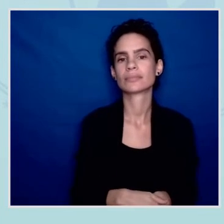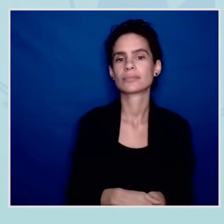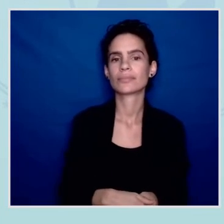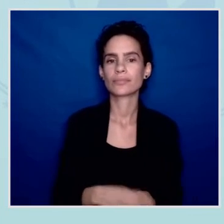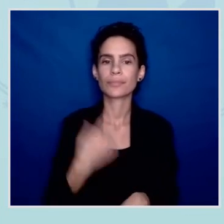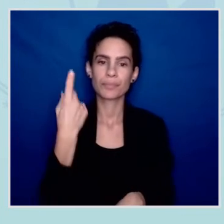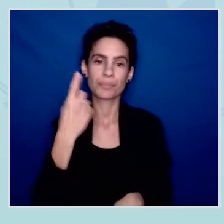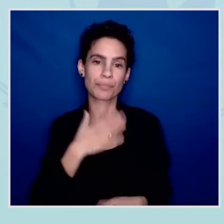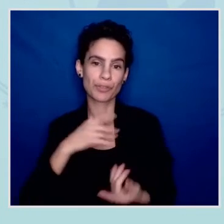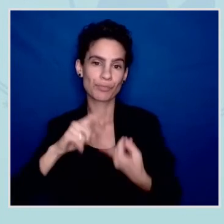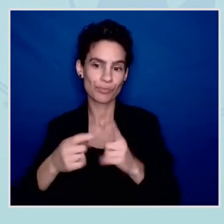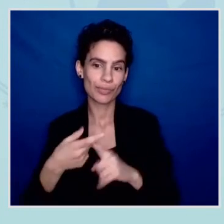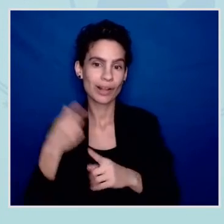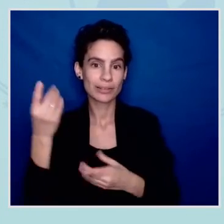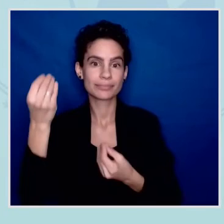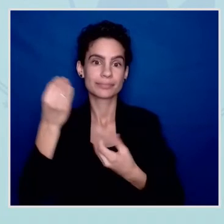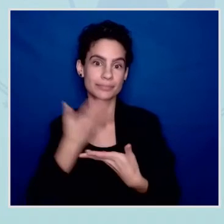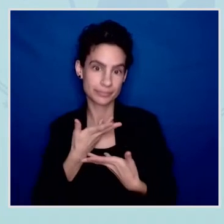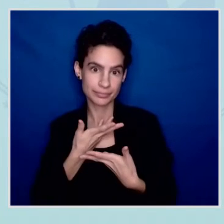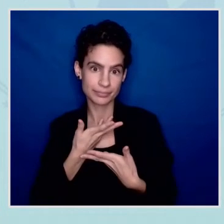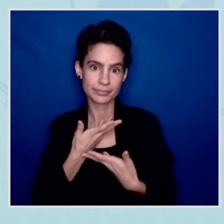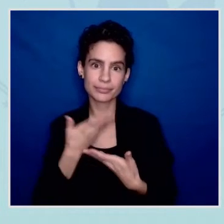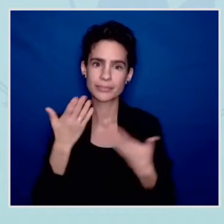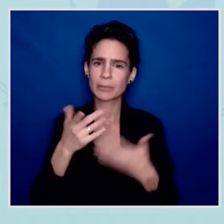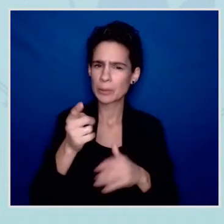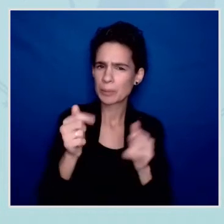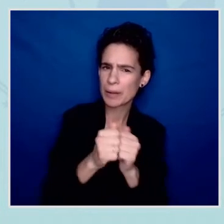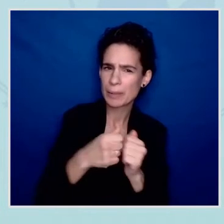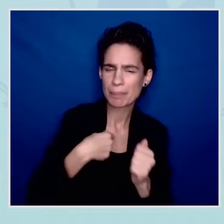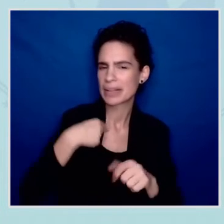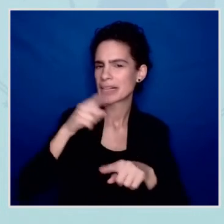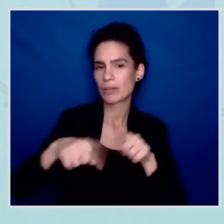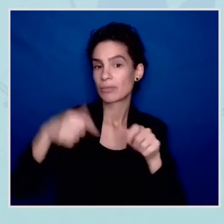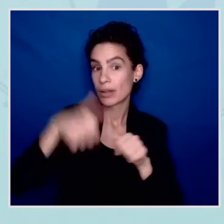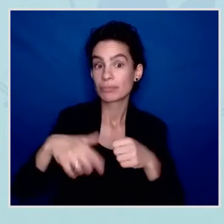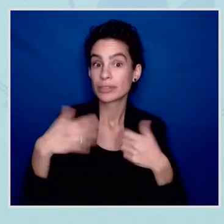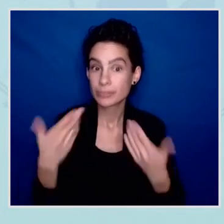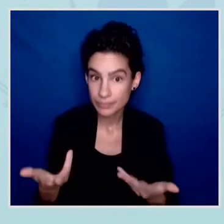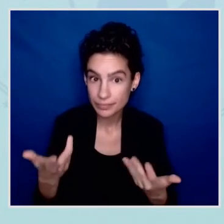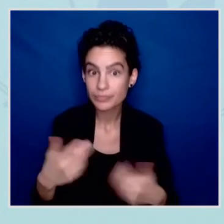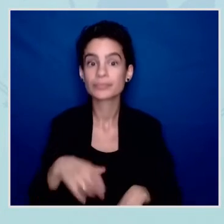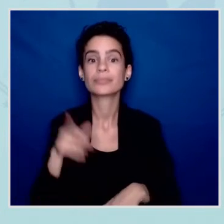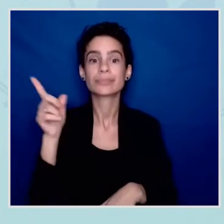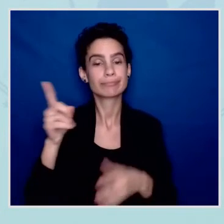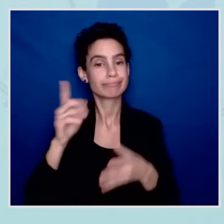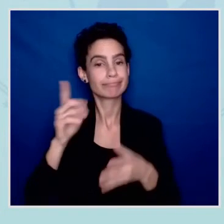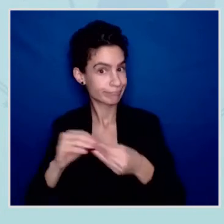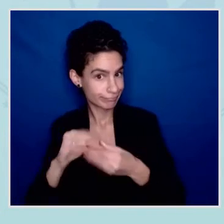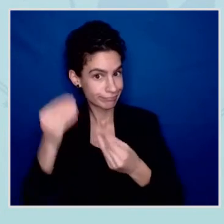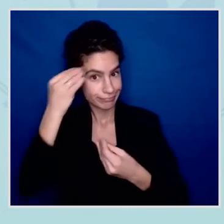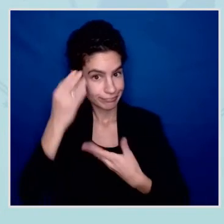RESIGNED ? I THINK IT SHOULD BE BEATEN IN PUBLIC. I THINK THE AMERICAN PUBLIC SHOULD HAVE A REAL GOOD LOOK AT WHAT THEY REALLY ARE.